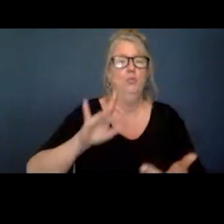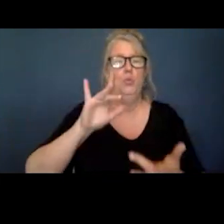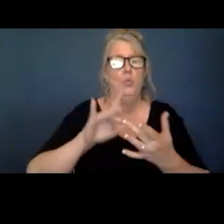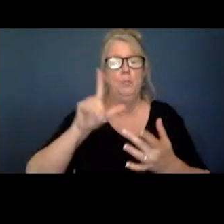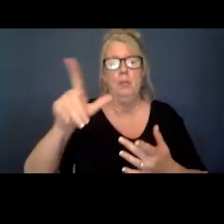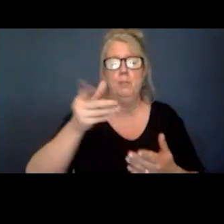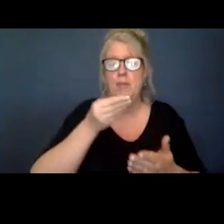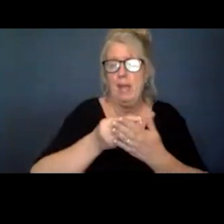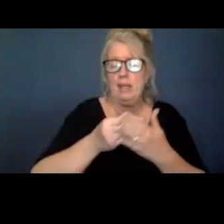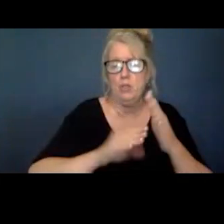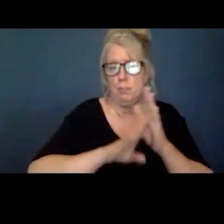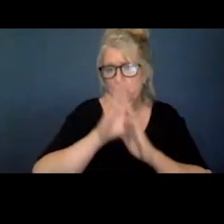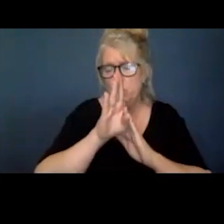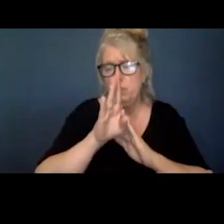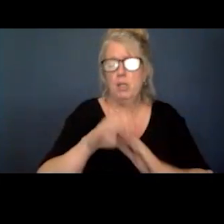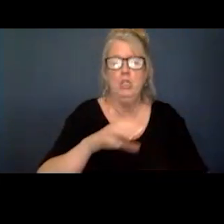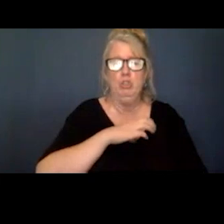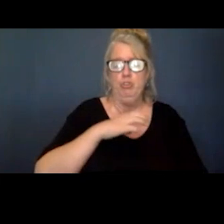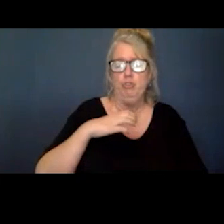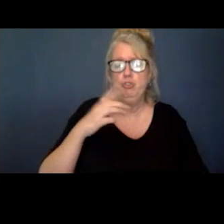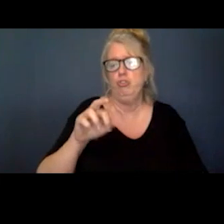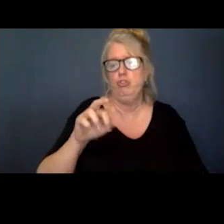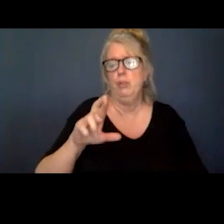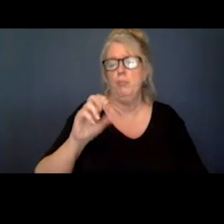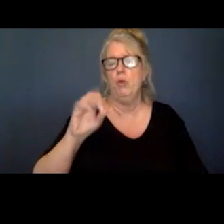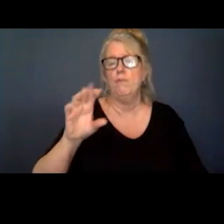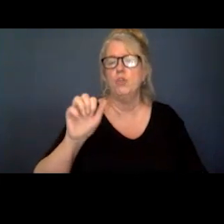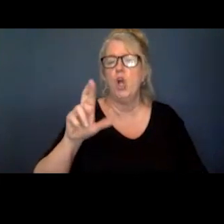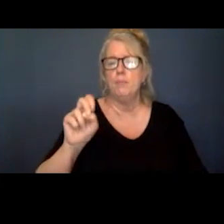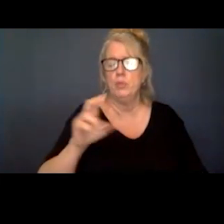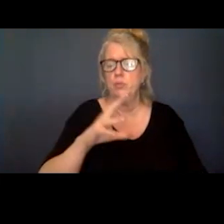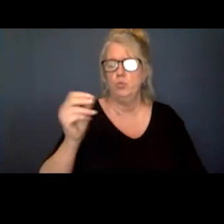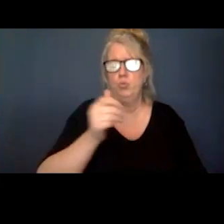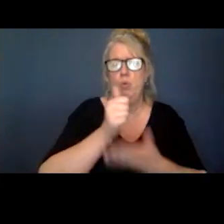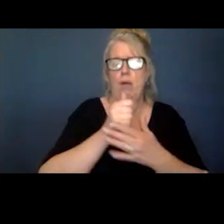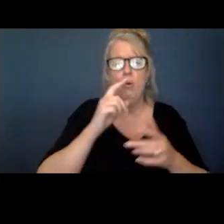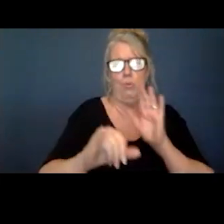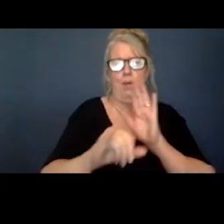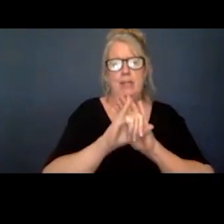development, Chamber of Commerce or business groups who can help identify who is growing,